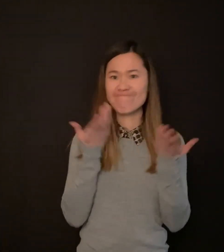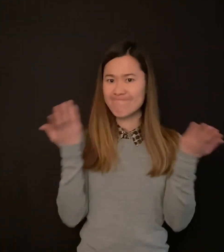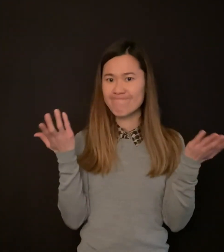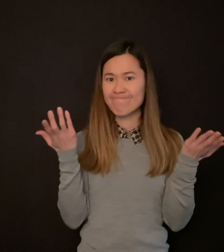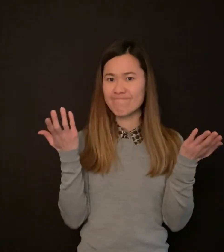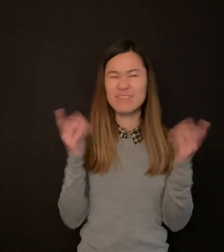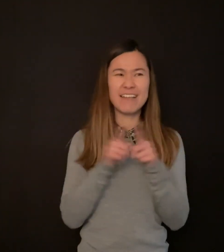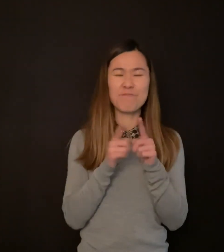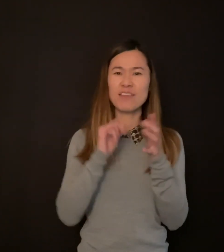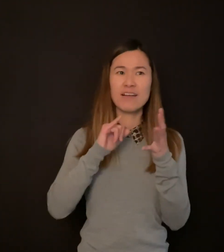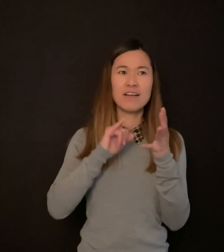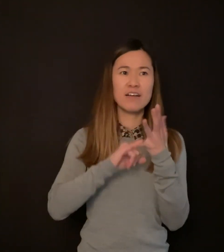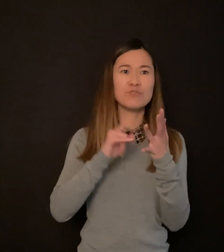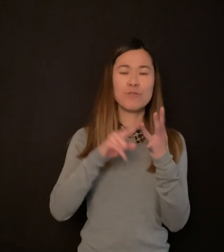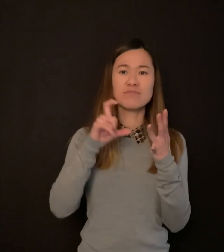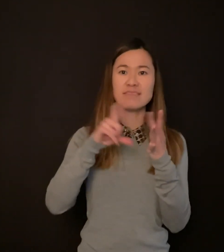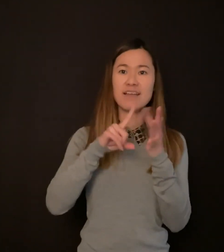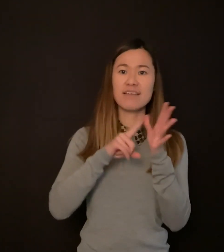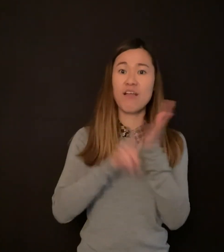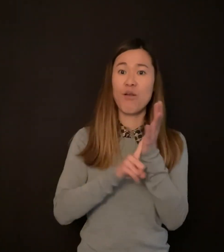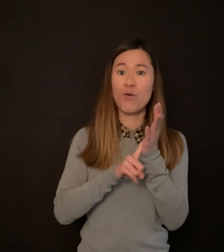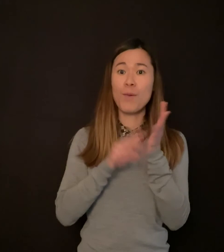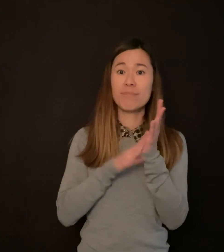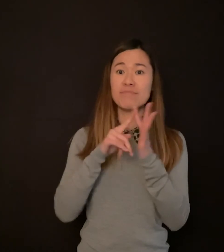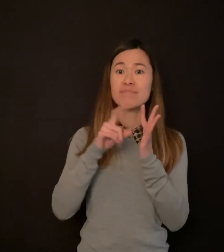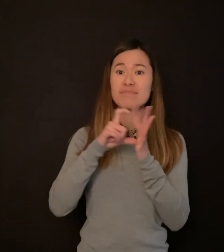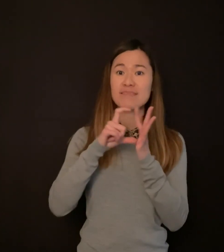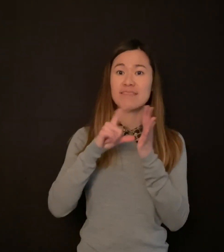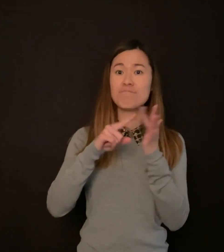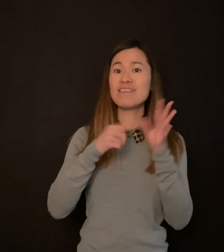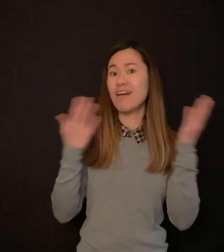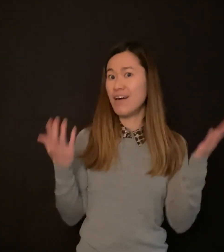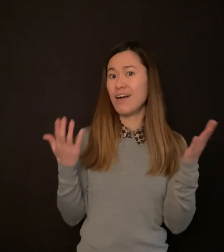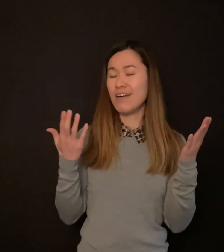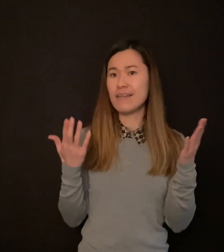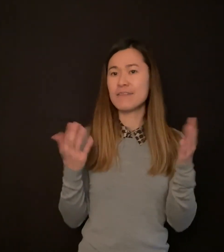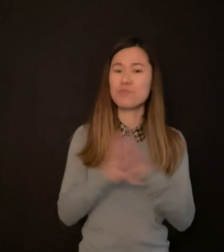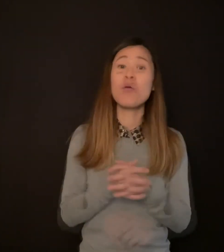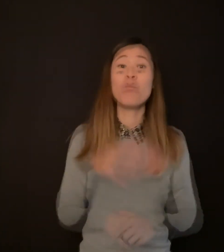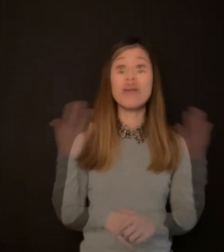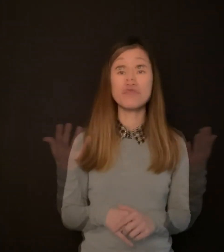So let's go back in time and talk about World War One, and World War Two.